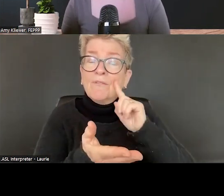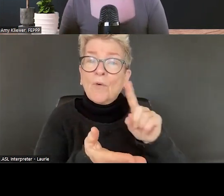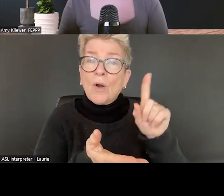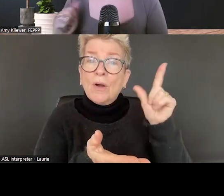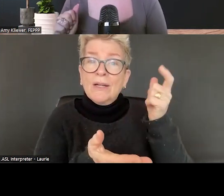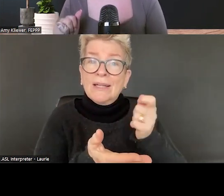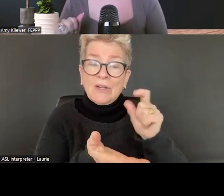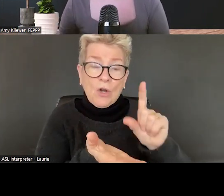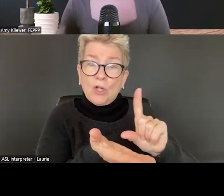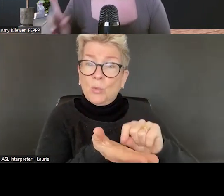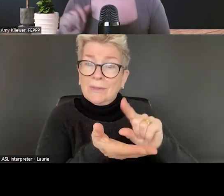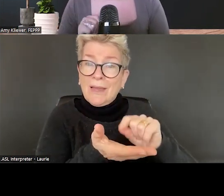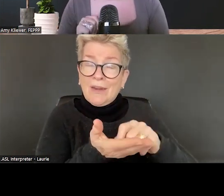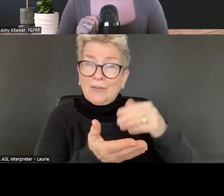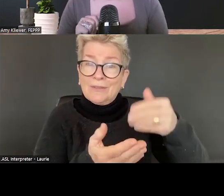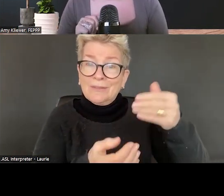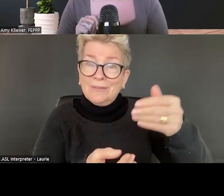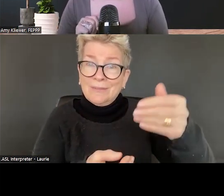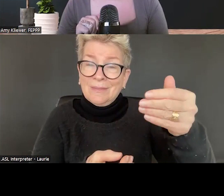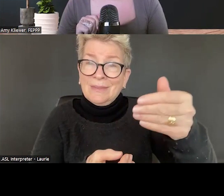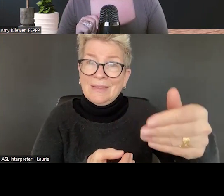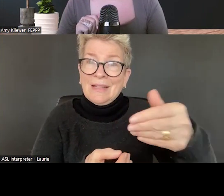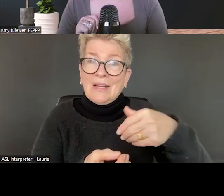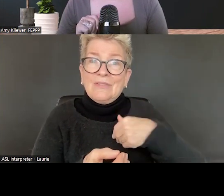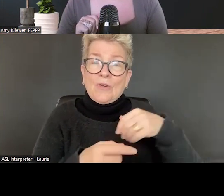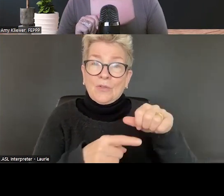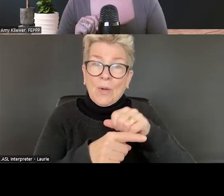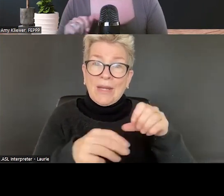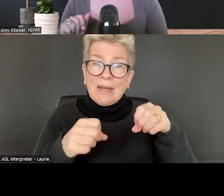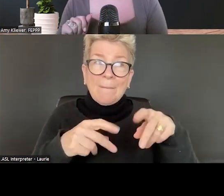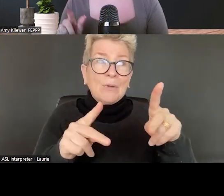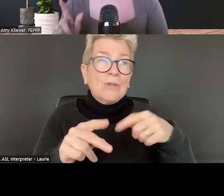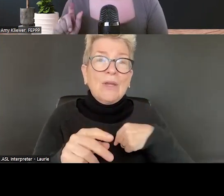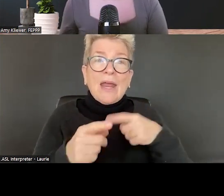opportunities we have; and again, when those Grant applications open,